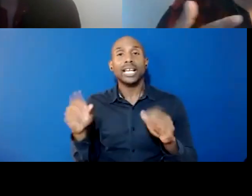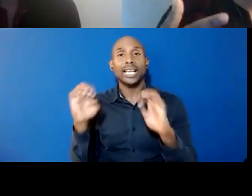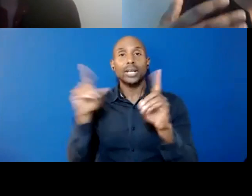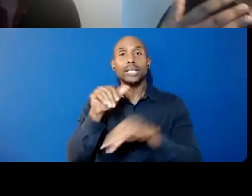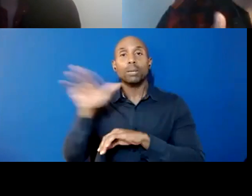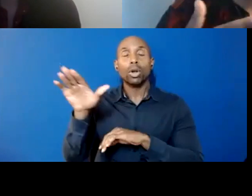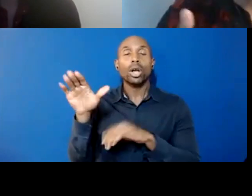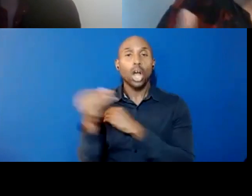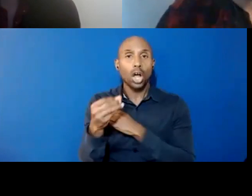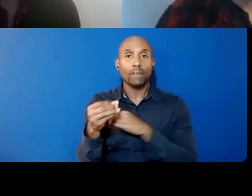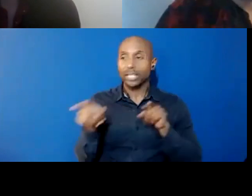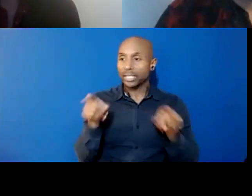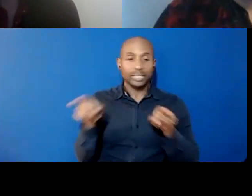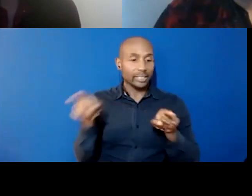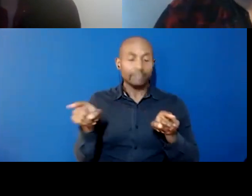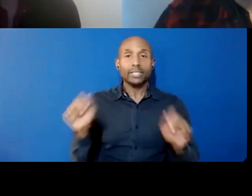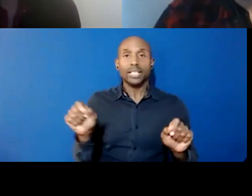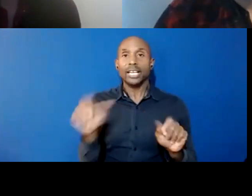We want to make sure that everything is in place.